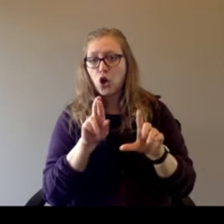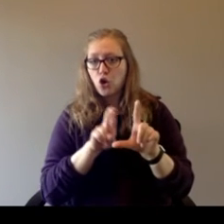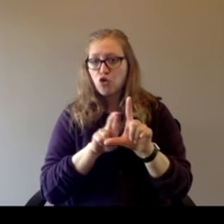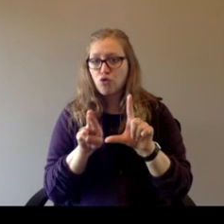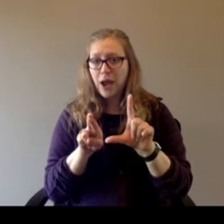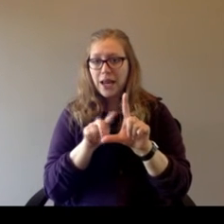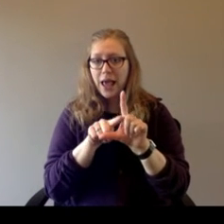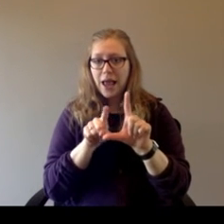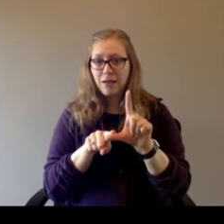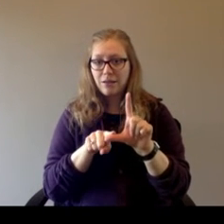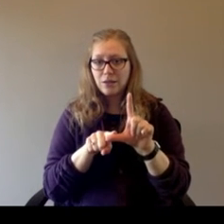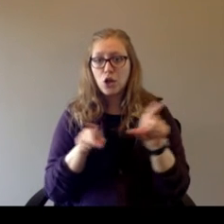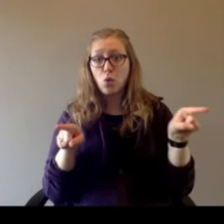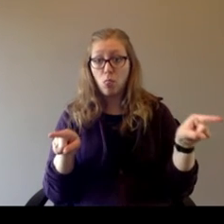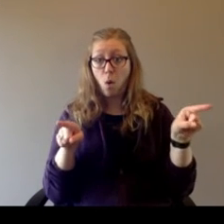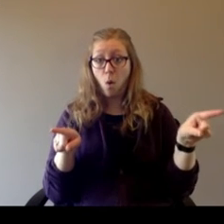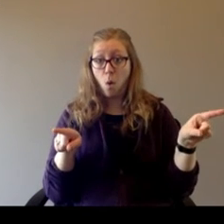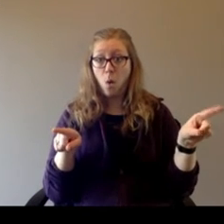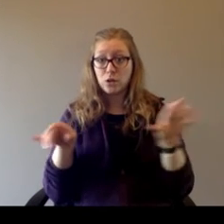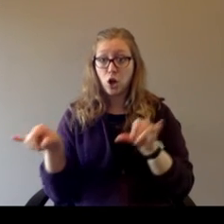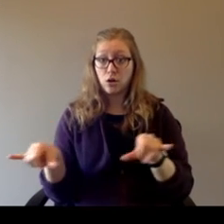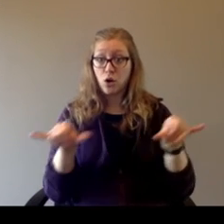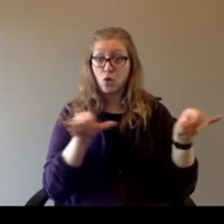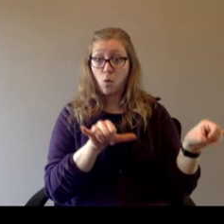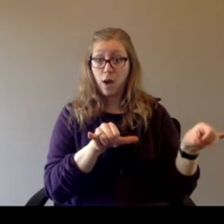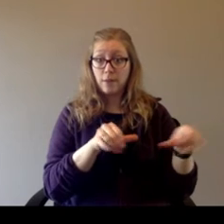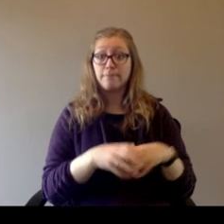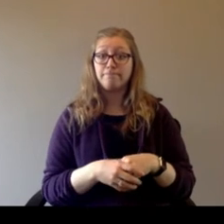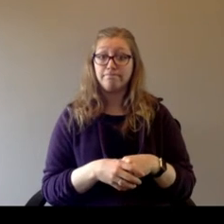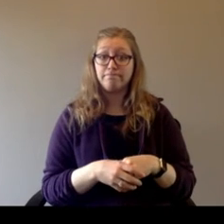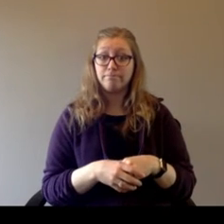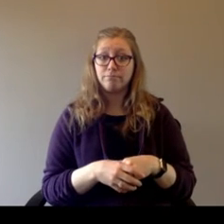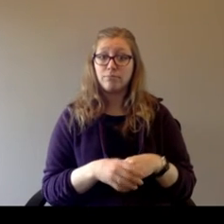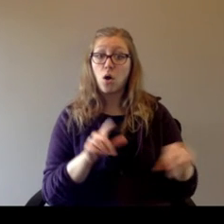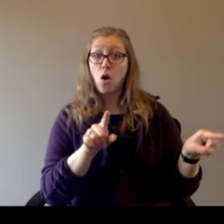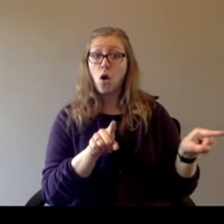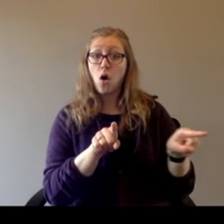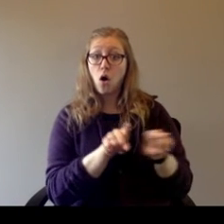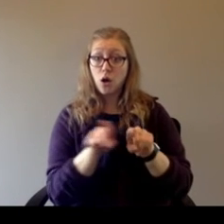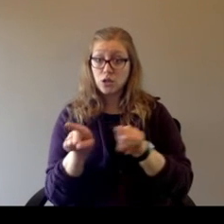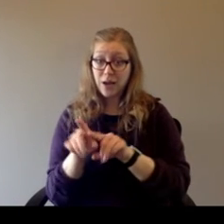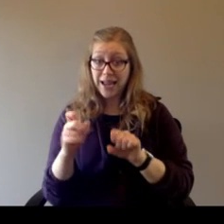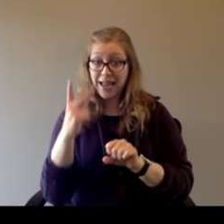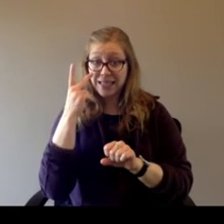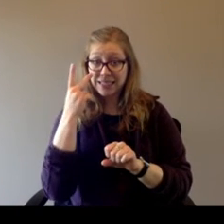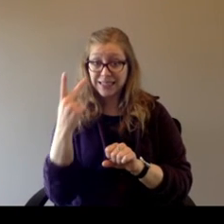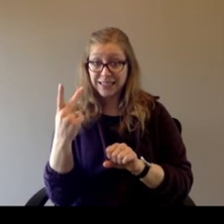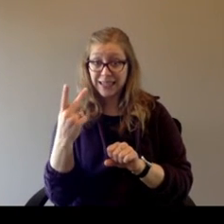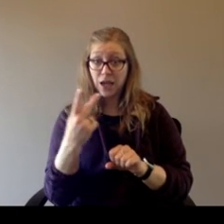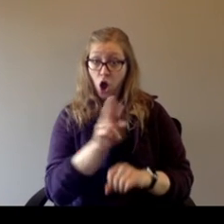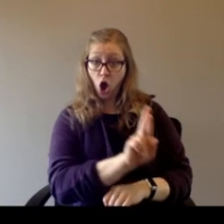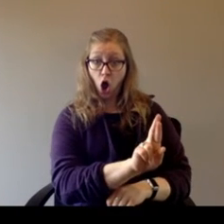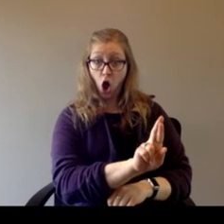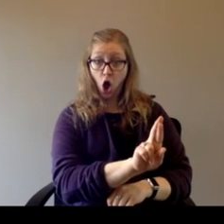I can also see from this picture that this angle at the pair that happens at R, those are vertical angles.